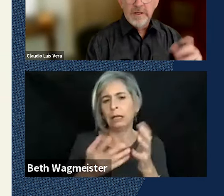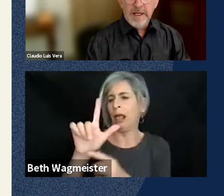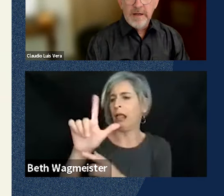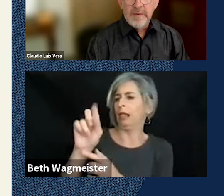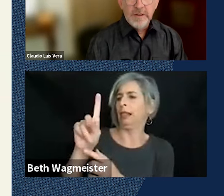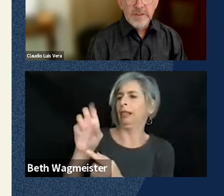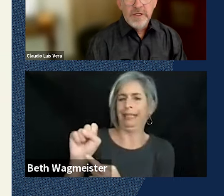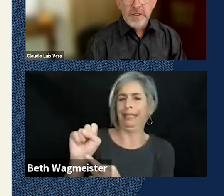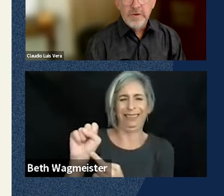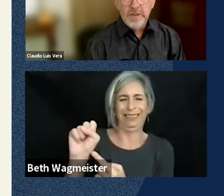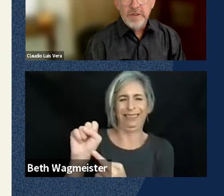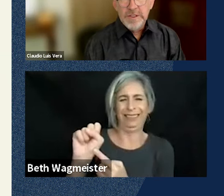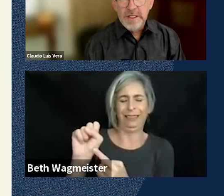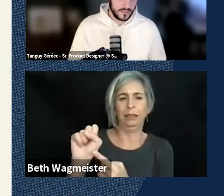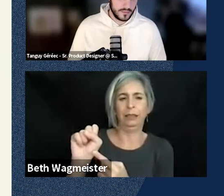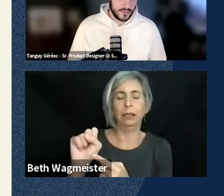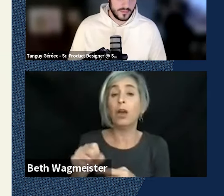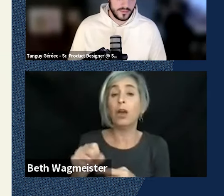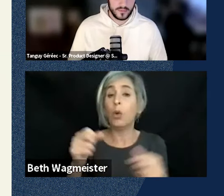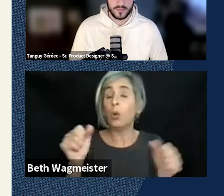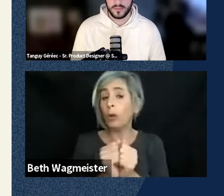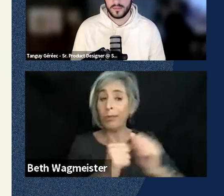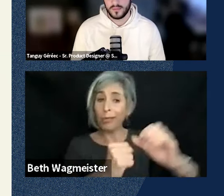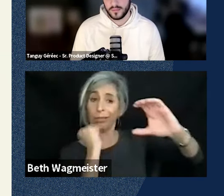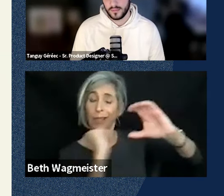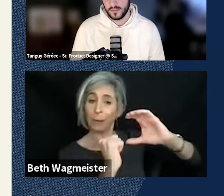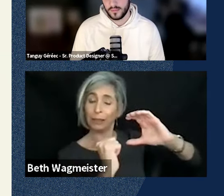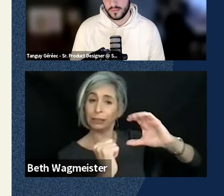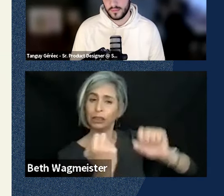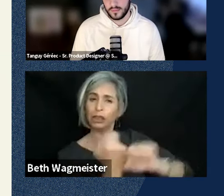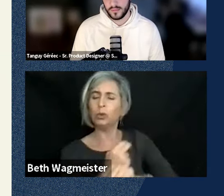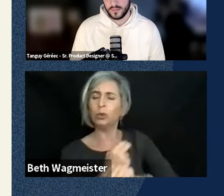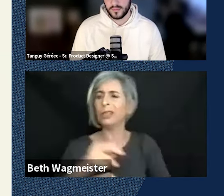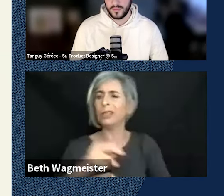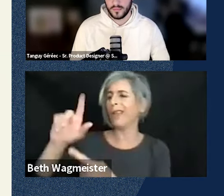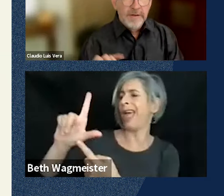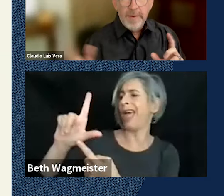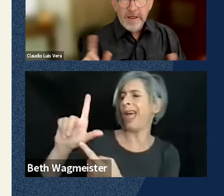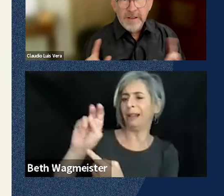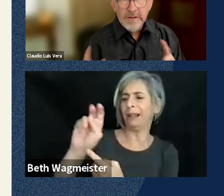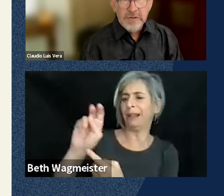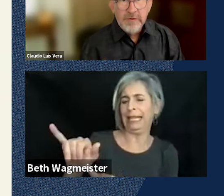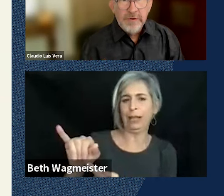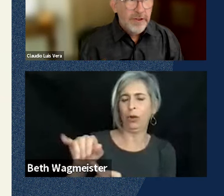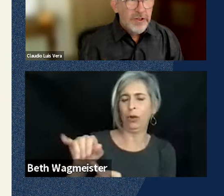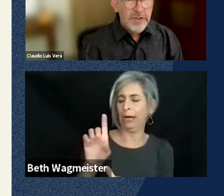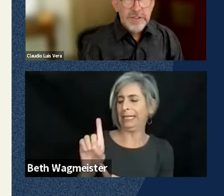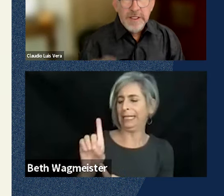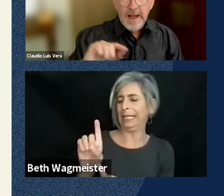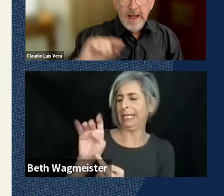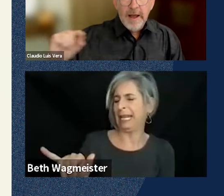So with landmarks, you can use a key, like an L key or a D key, depending on the screen reader you're using.